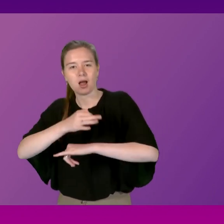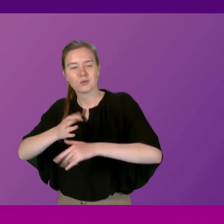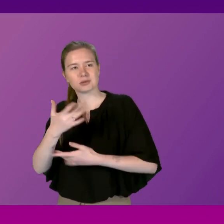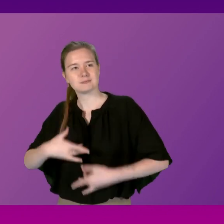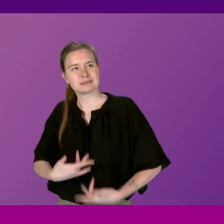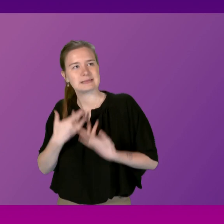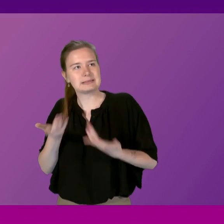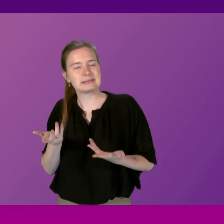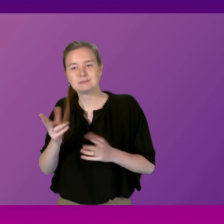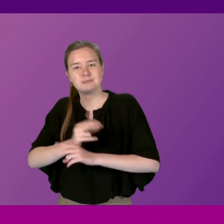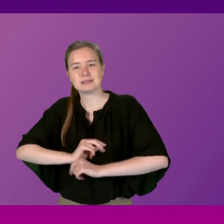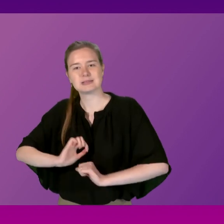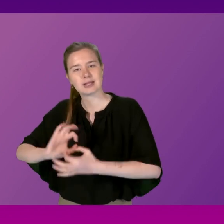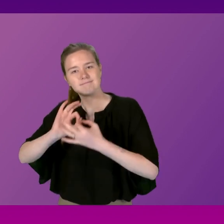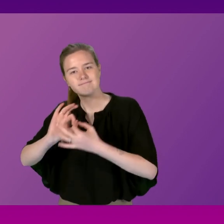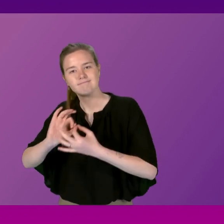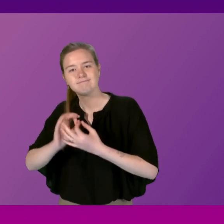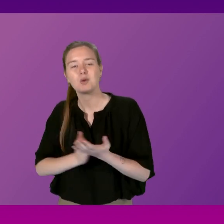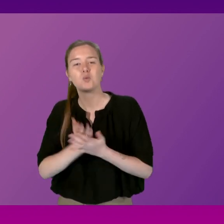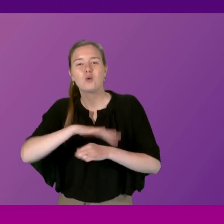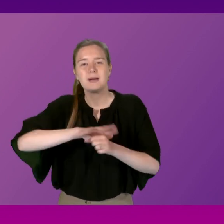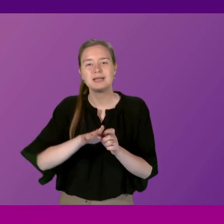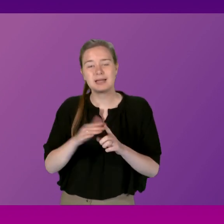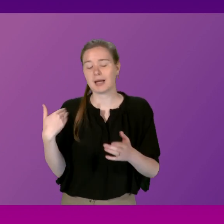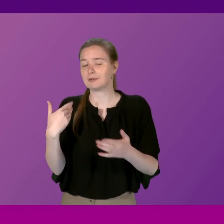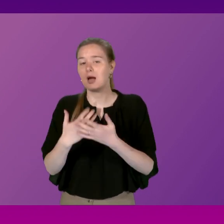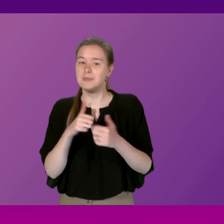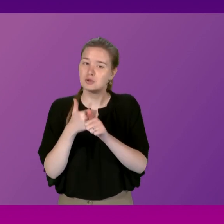Throughout the pandemic and since, I have worked with and supported families who want